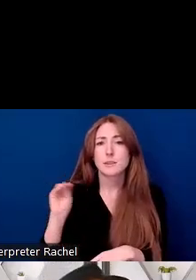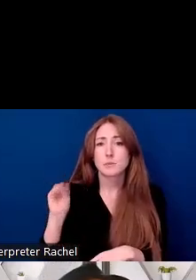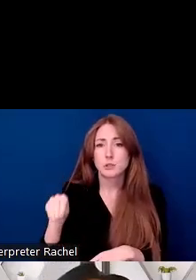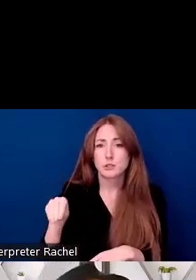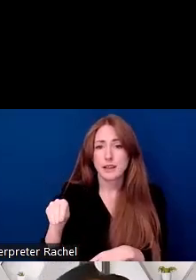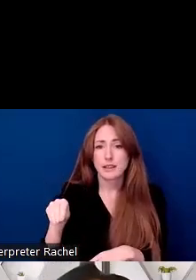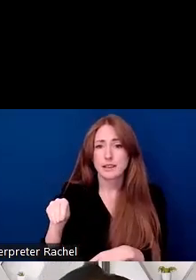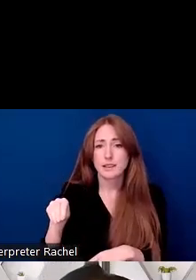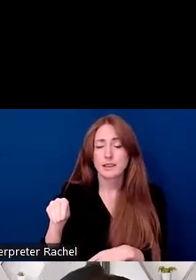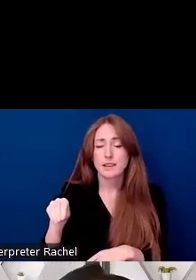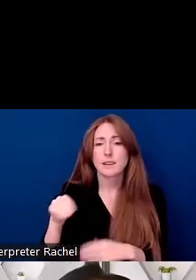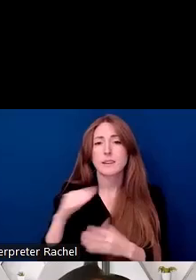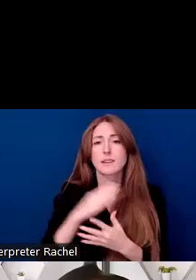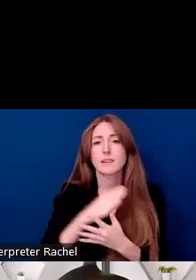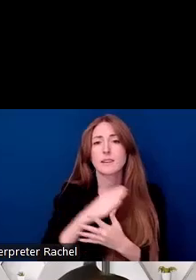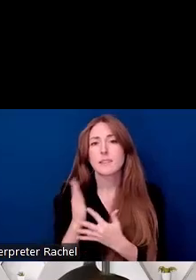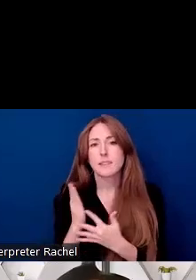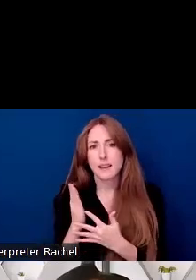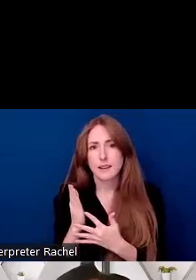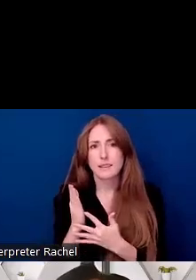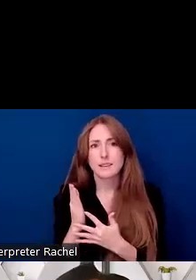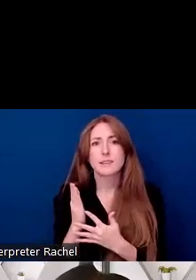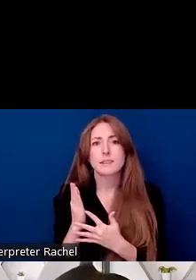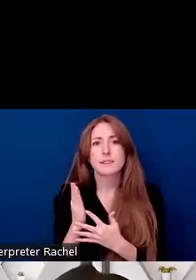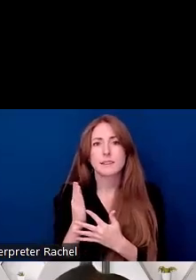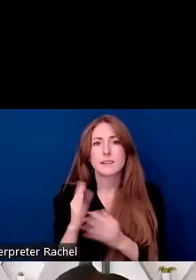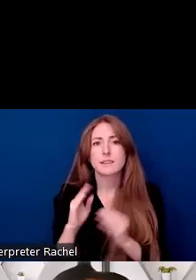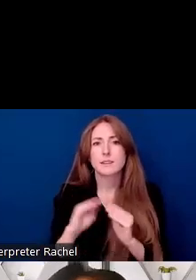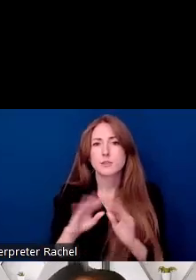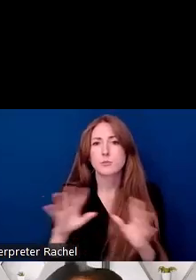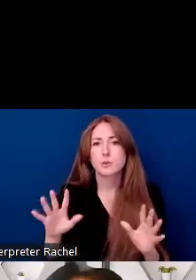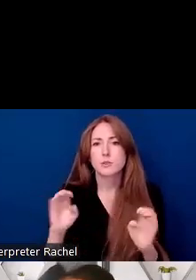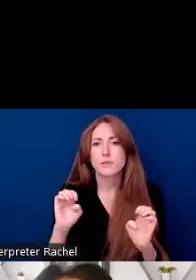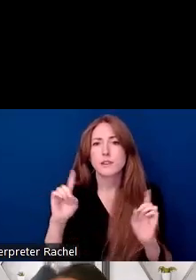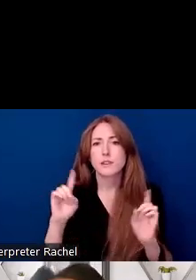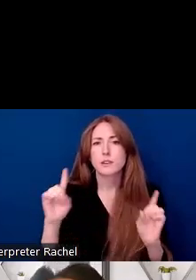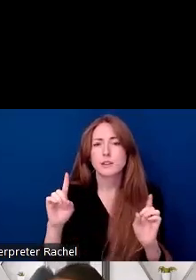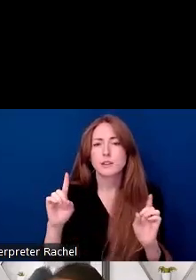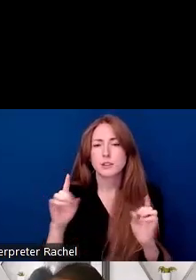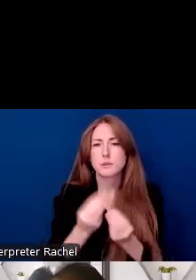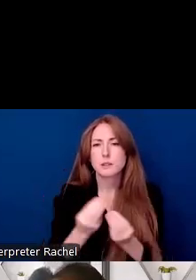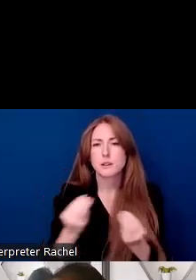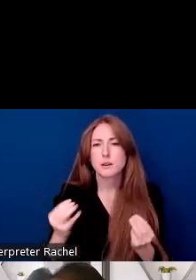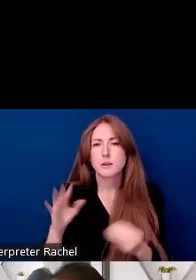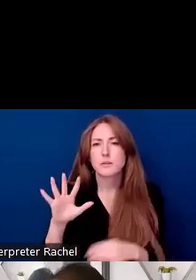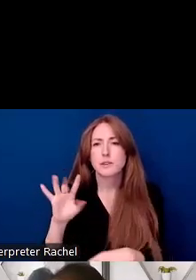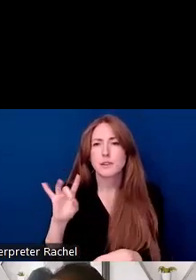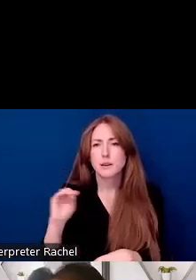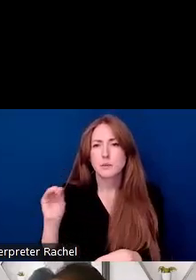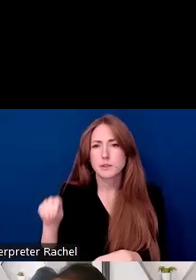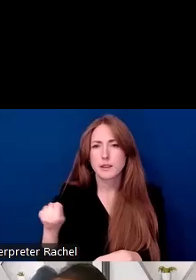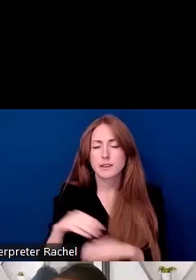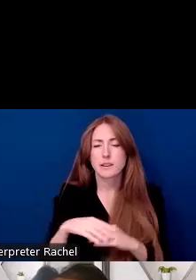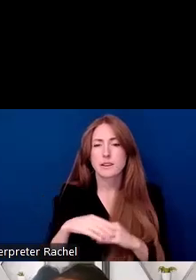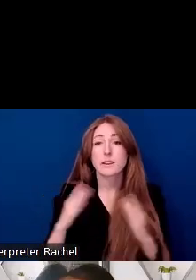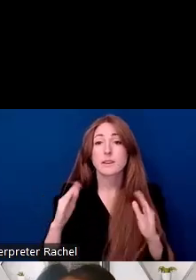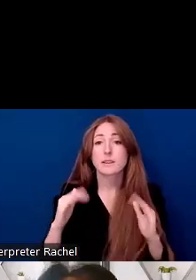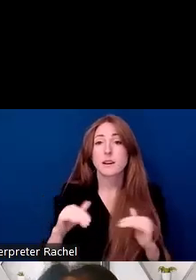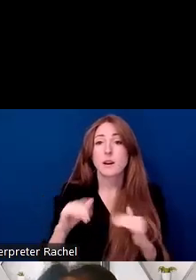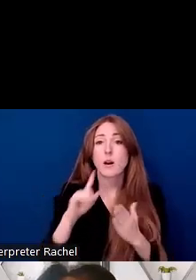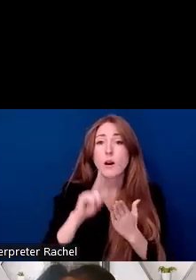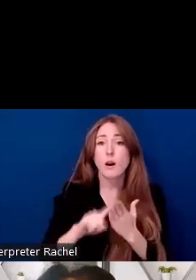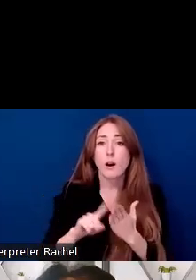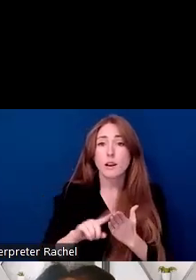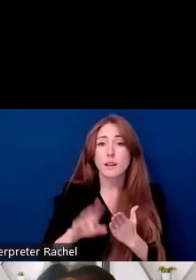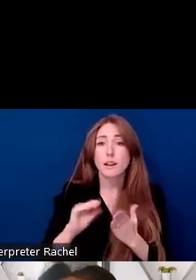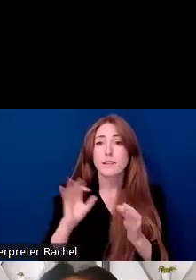of education material by 58%. Then audit and feedback by 30%, local opinion leader 24%,